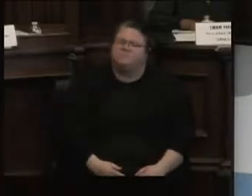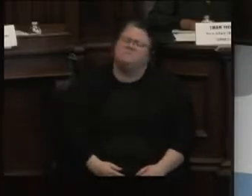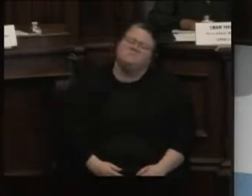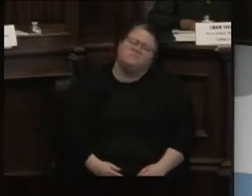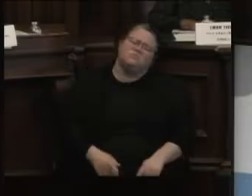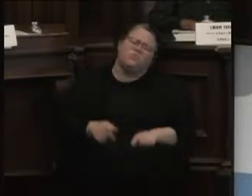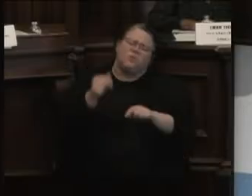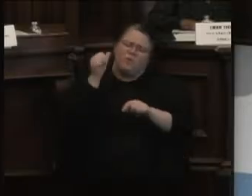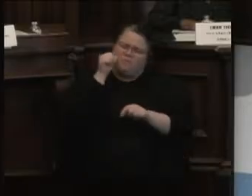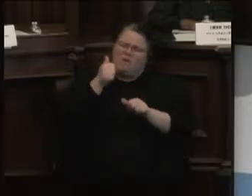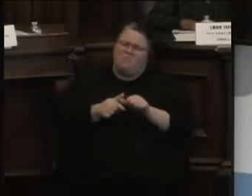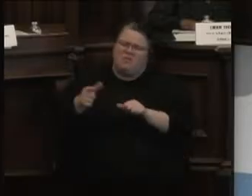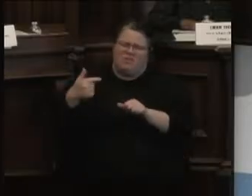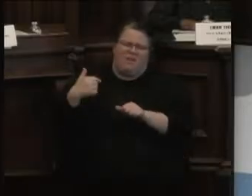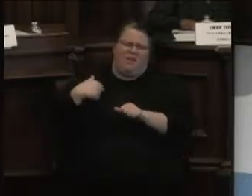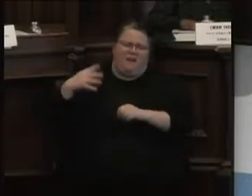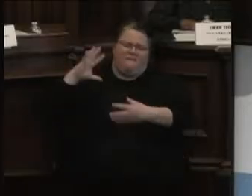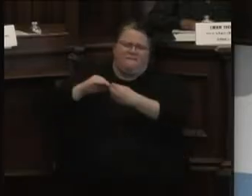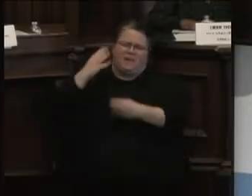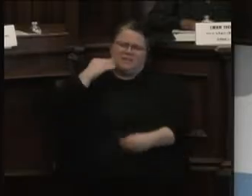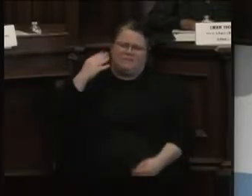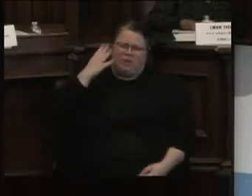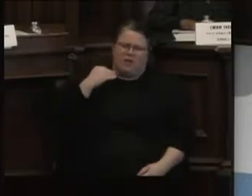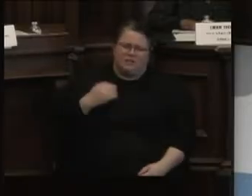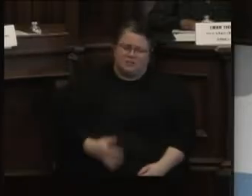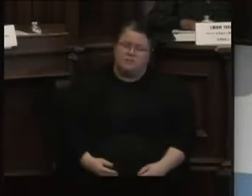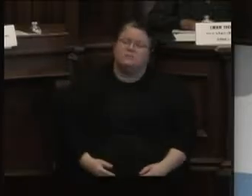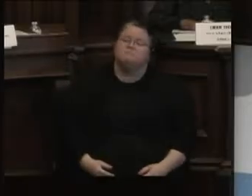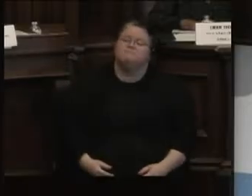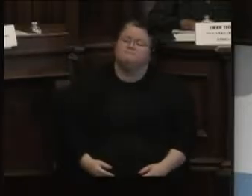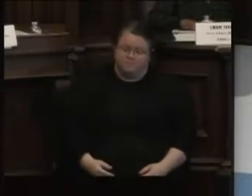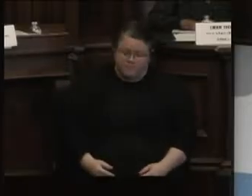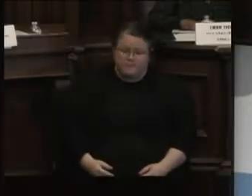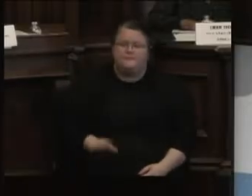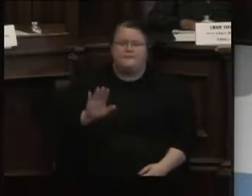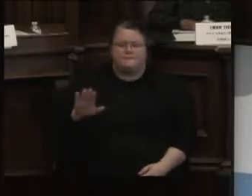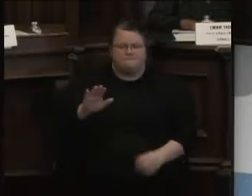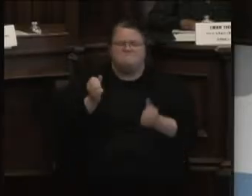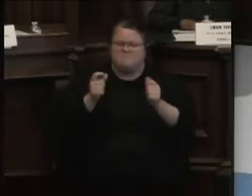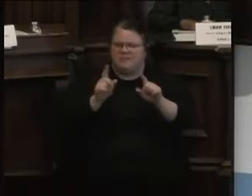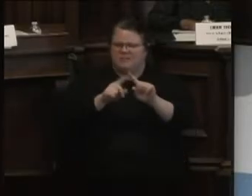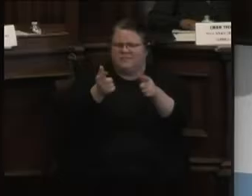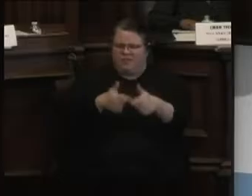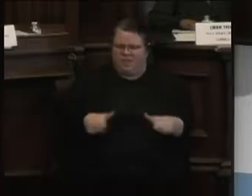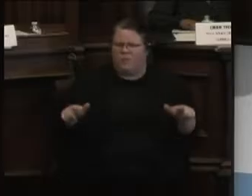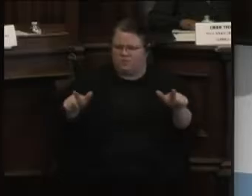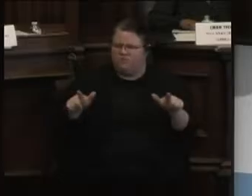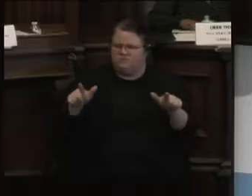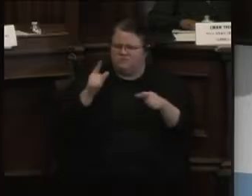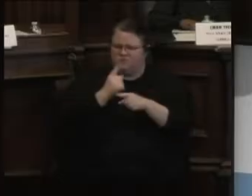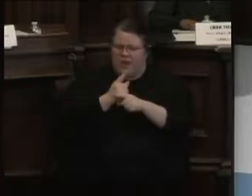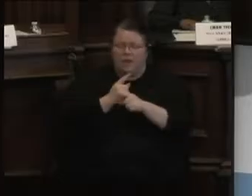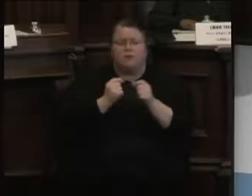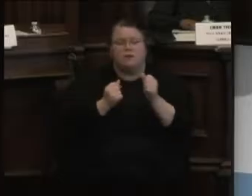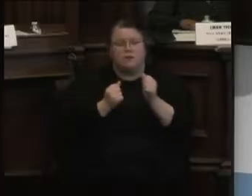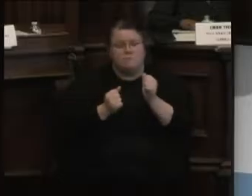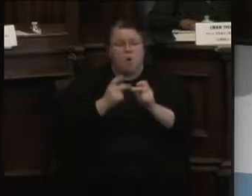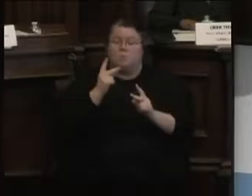interpreter because they'll tell you, I'll tell you, okay, and remember where they come from. One of the things that I